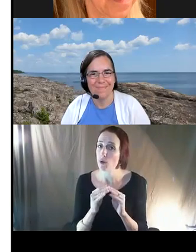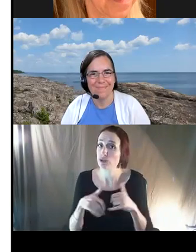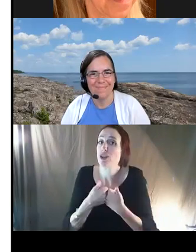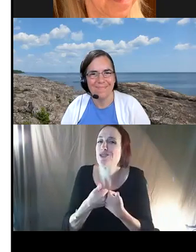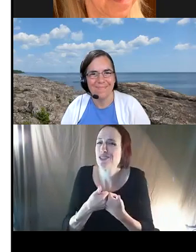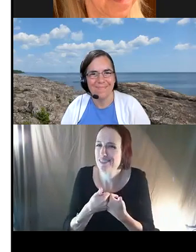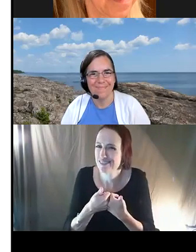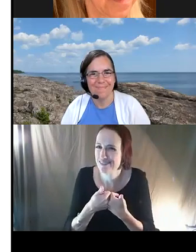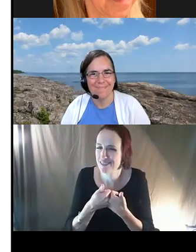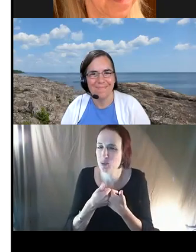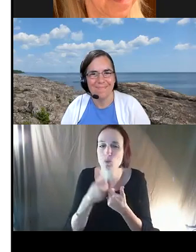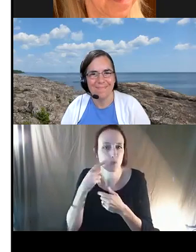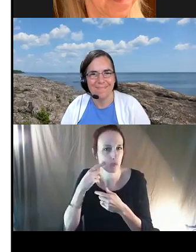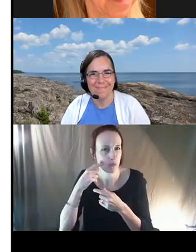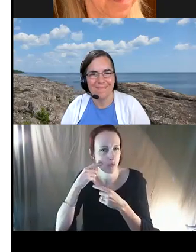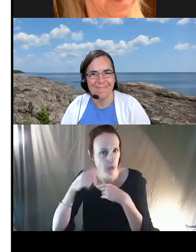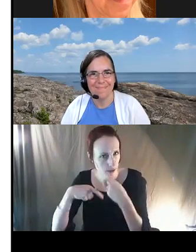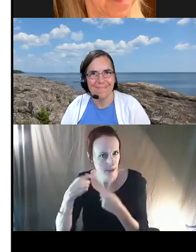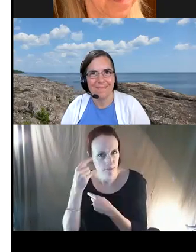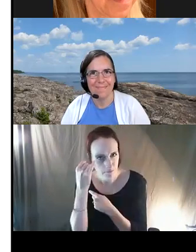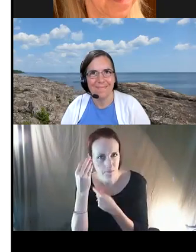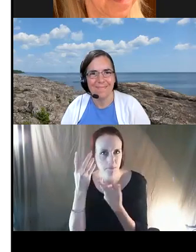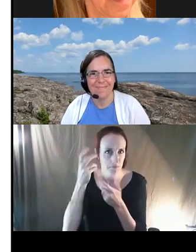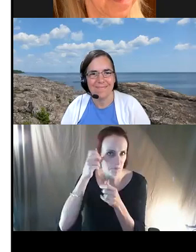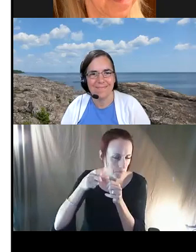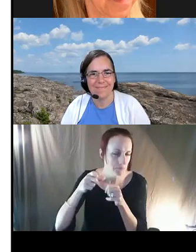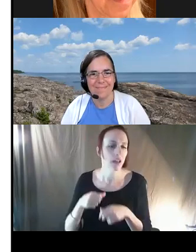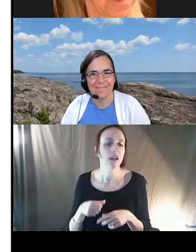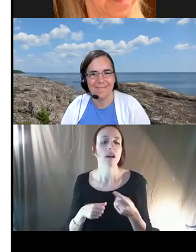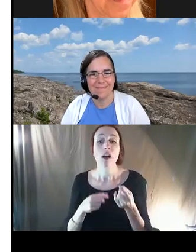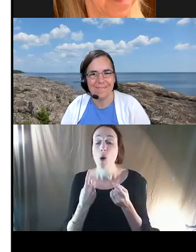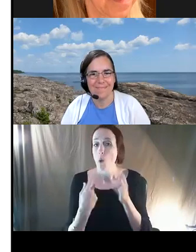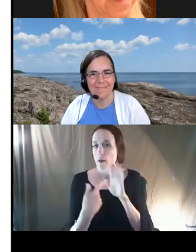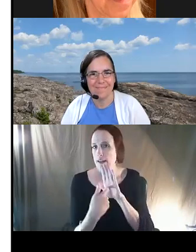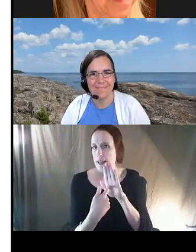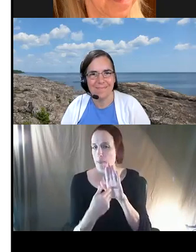Let's look at an example site, and I will tell you about this site, but I won't bring it up because